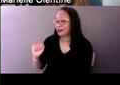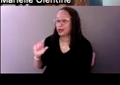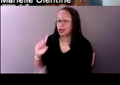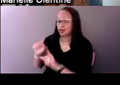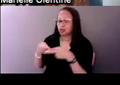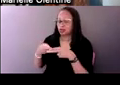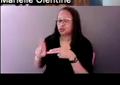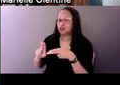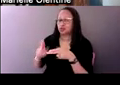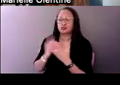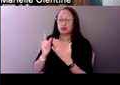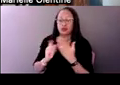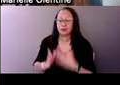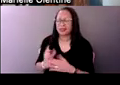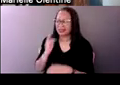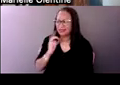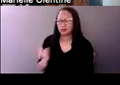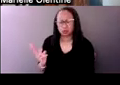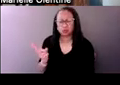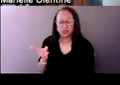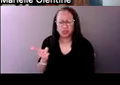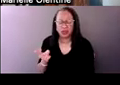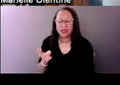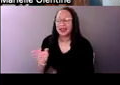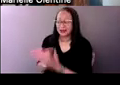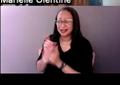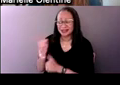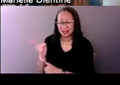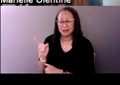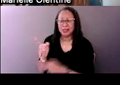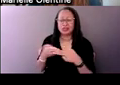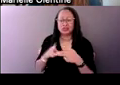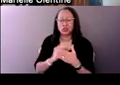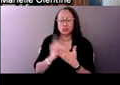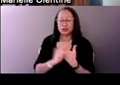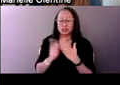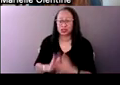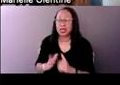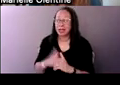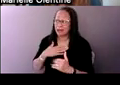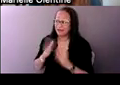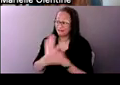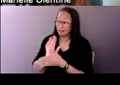chances somewhere? What I will say, David, is that Tribeca, I actually believe that for short films, they require a world